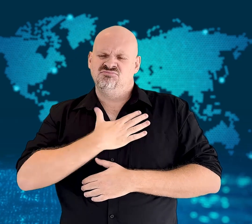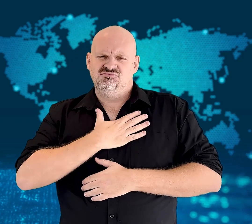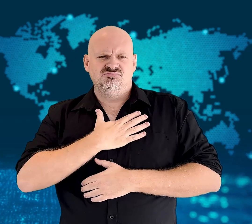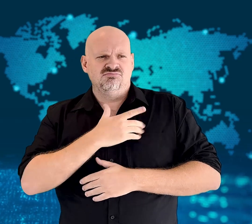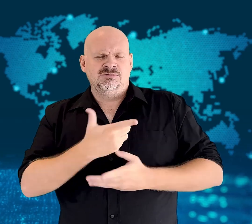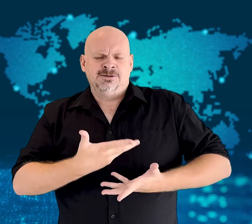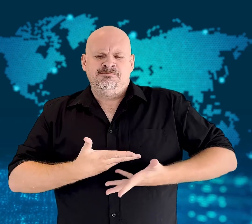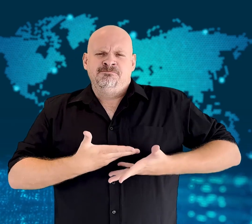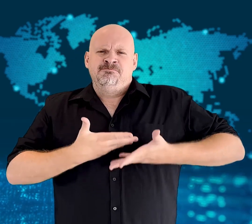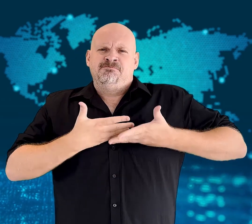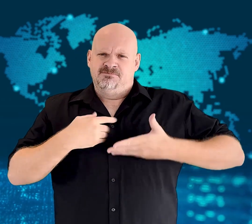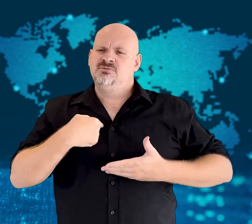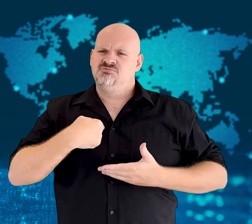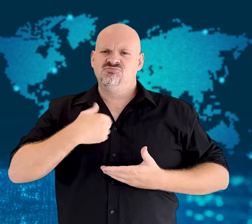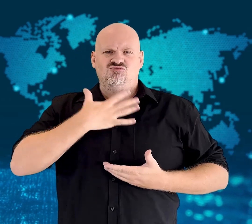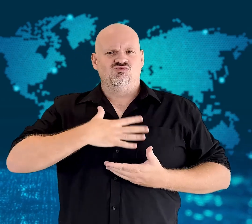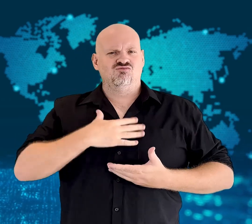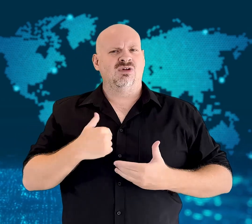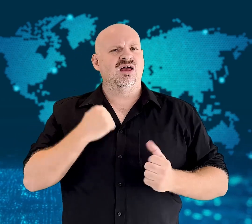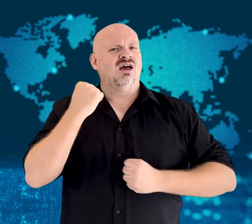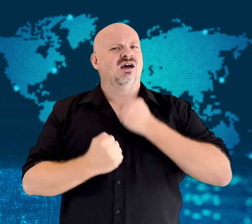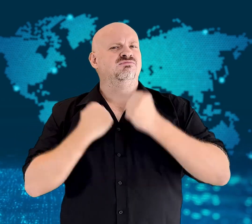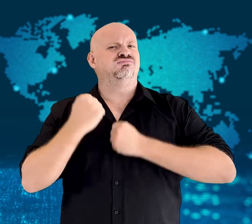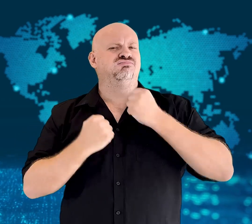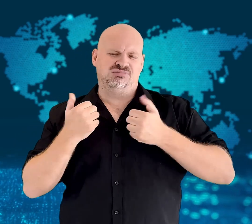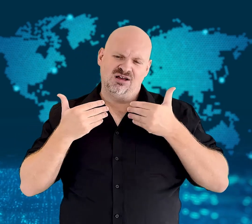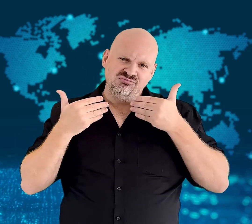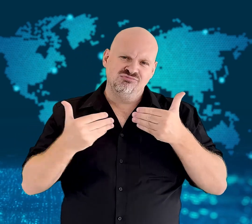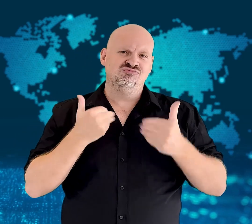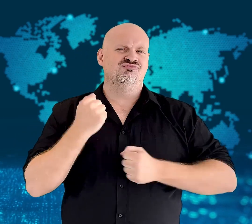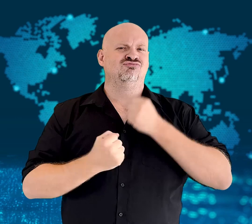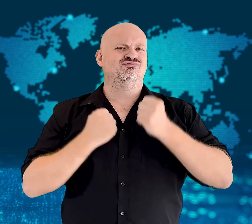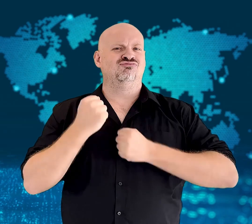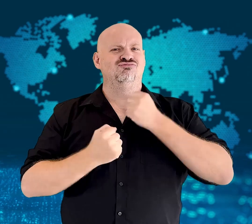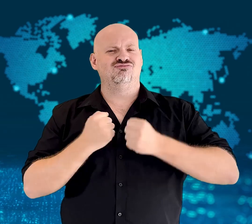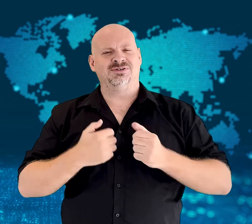He says he took part in the marathon this year with Prudence as his inspiration.